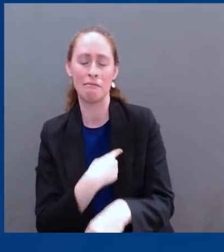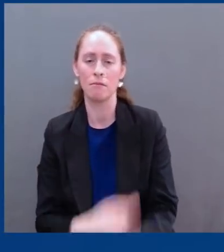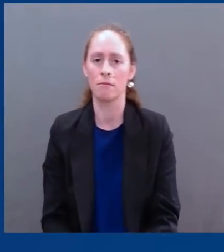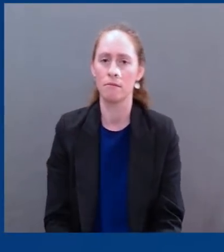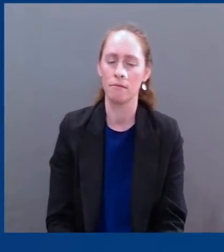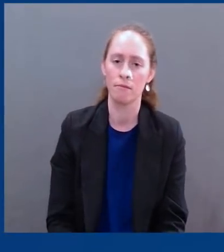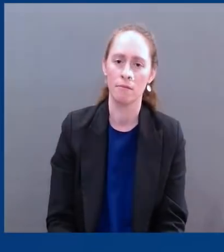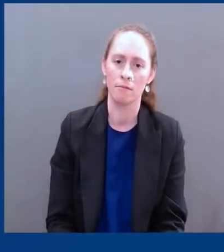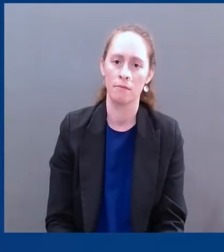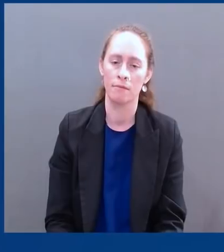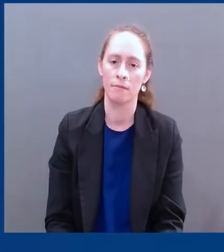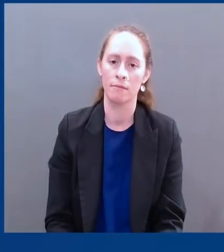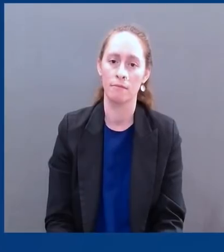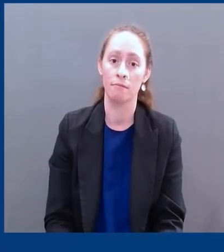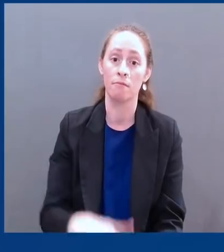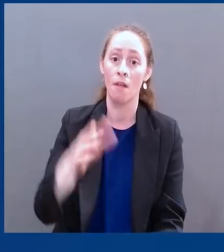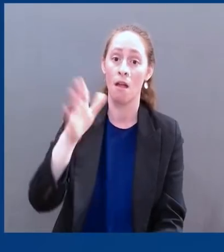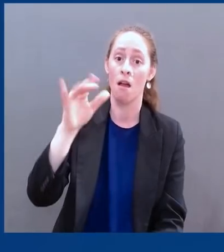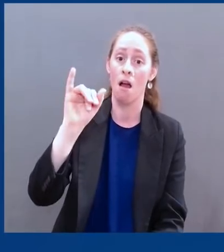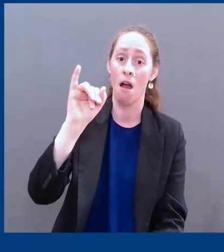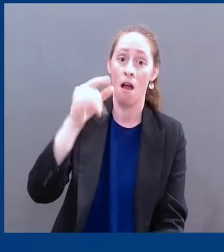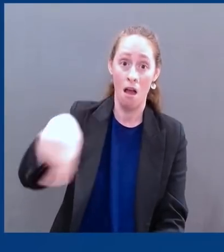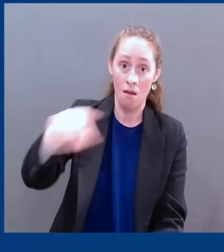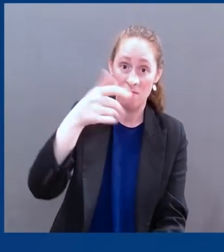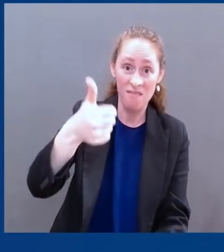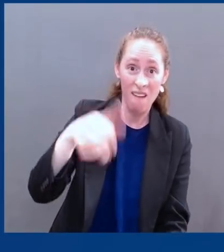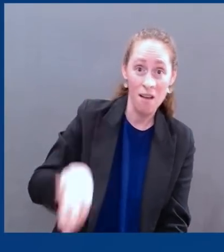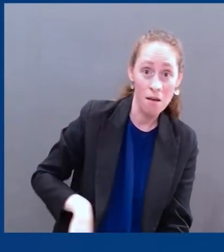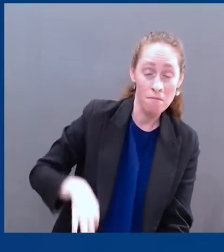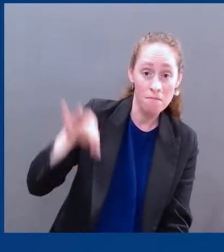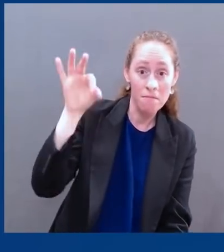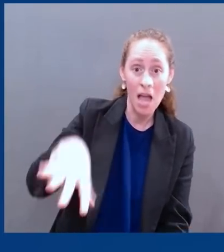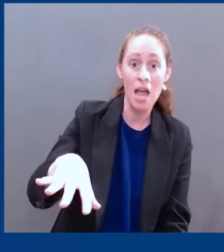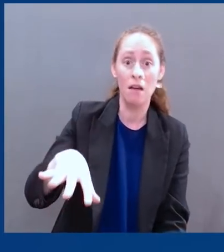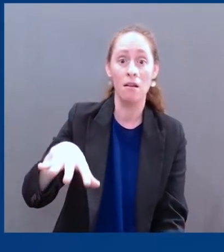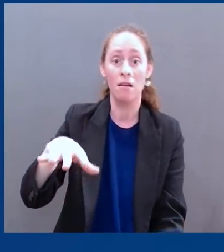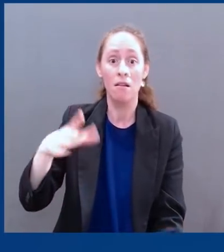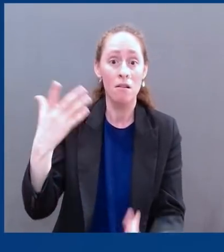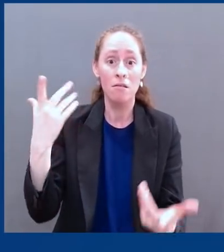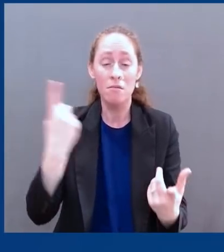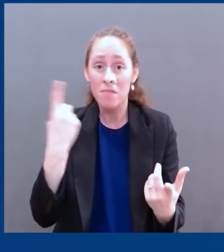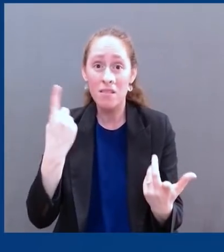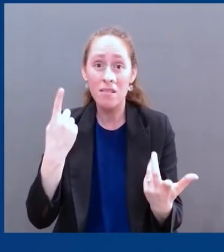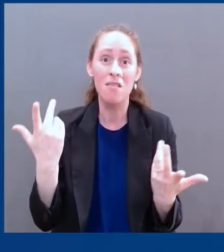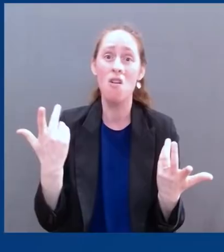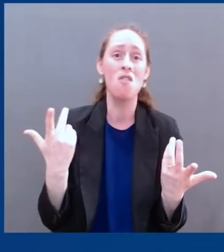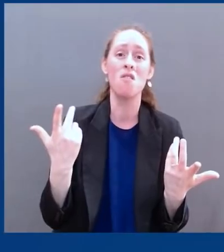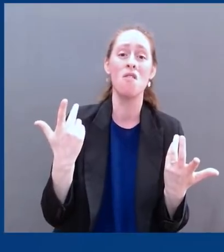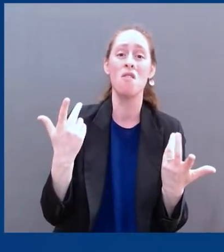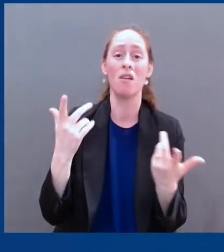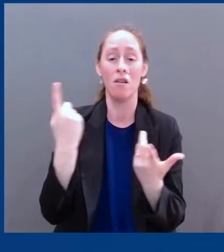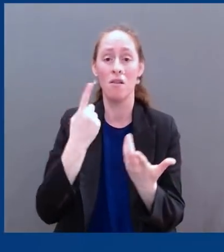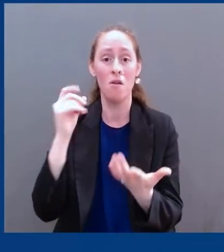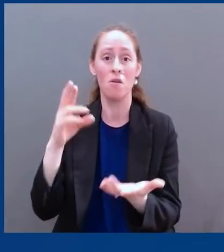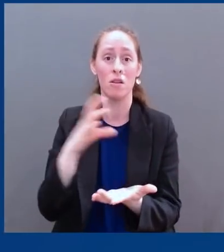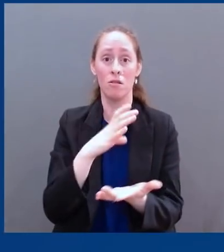to purchase these through other means or secure them through other means, or whether it means getting the support from Congress that allows us to continue to offer those for free,